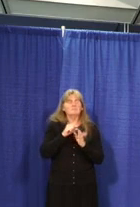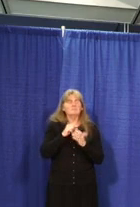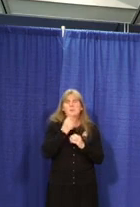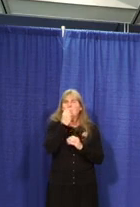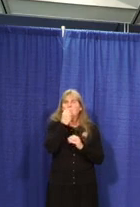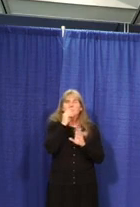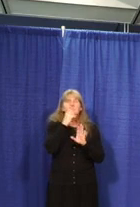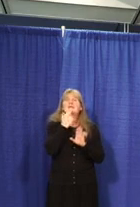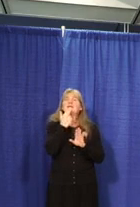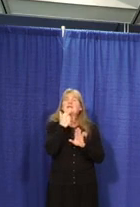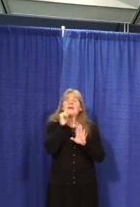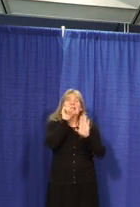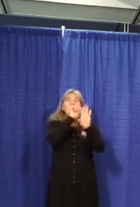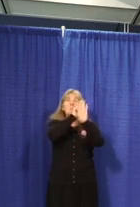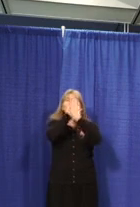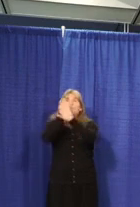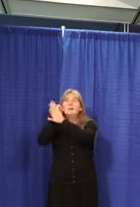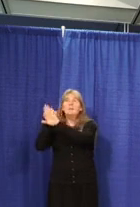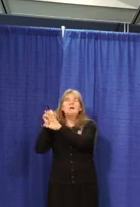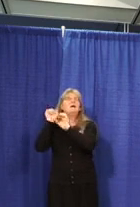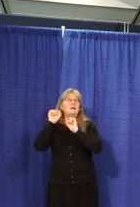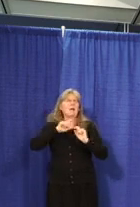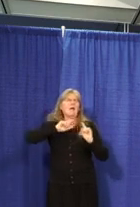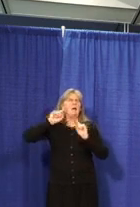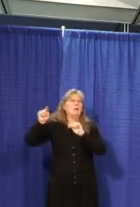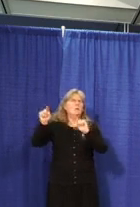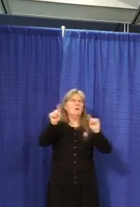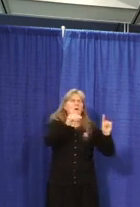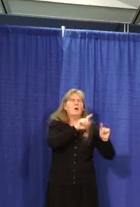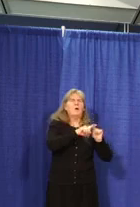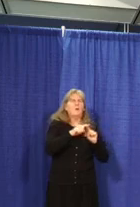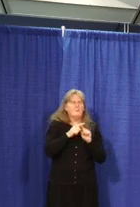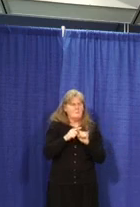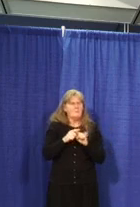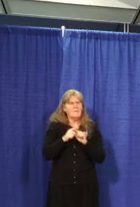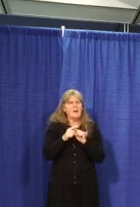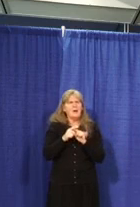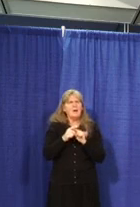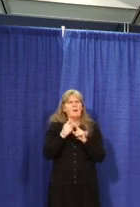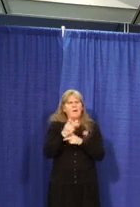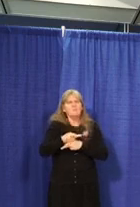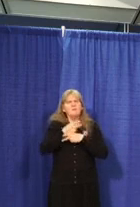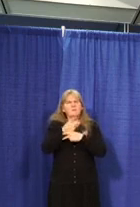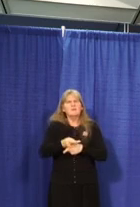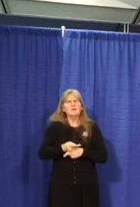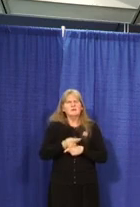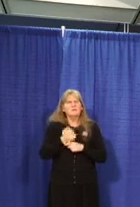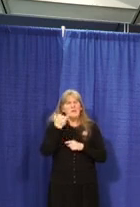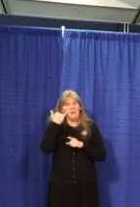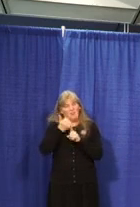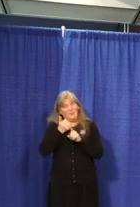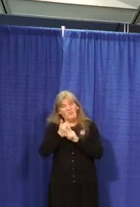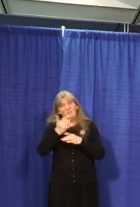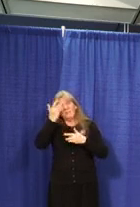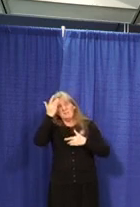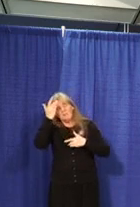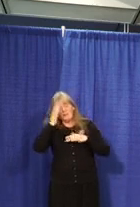precautions. As always, if you or your child are feeling ill even with mild symptoms, he's stay home.